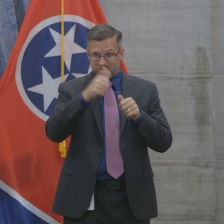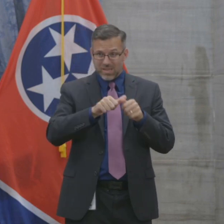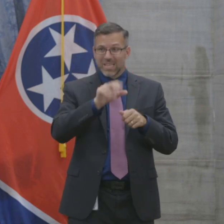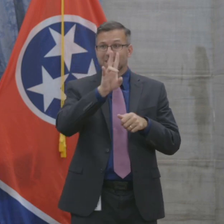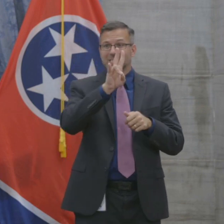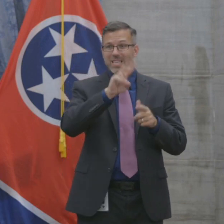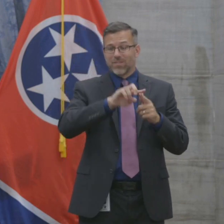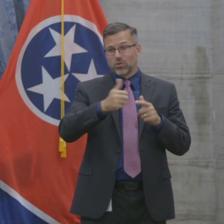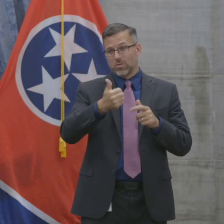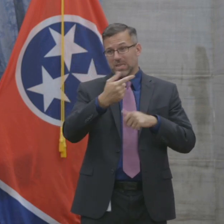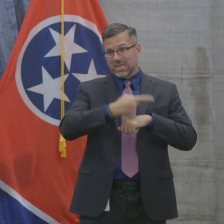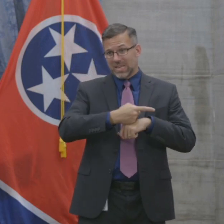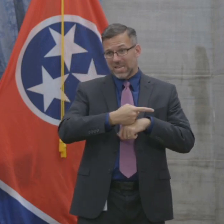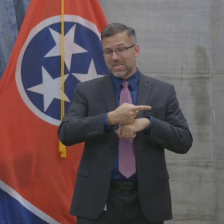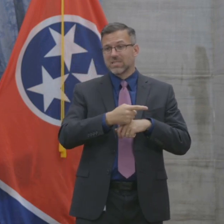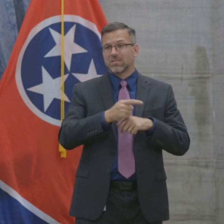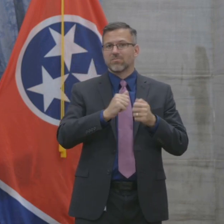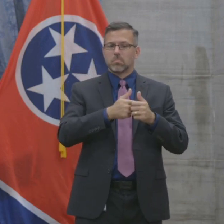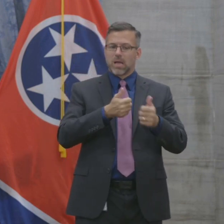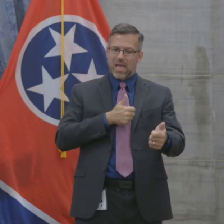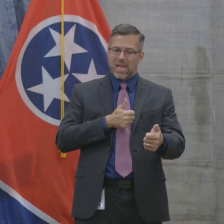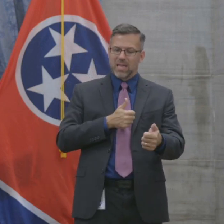next week or two. REPORTER: If this pattern